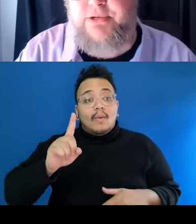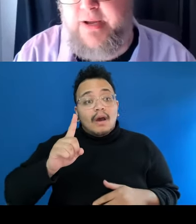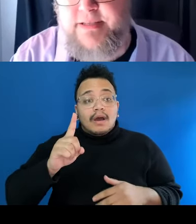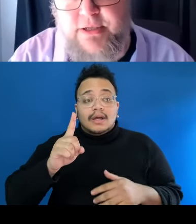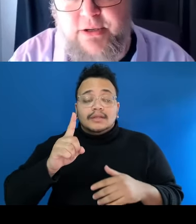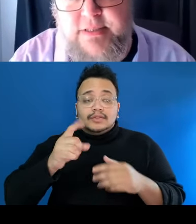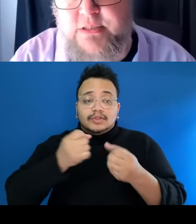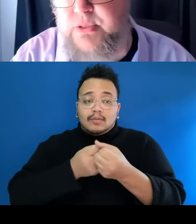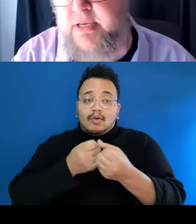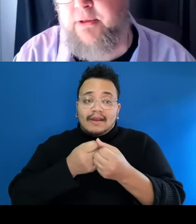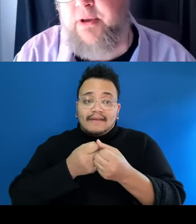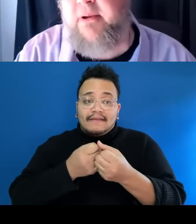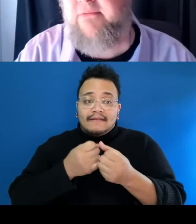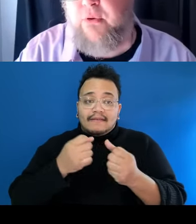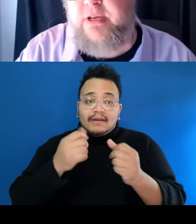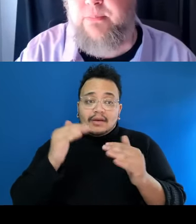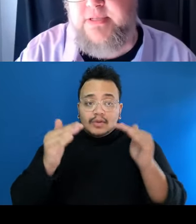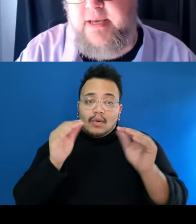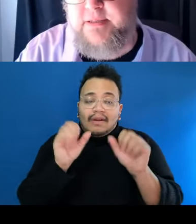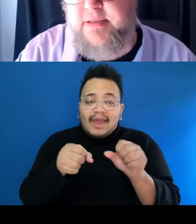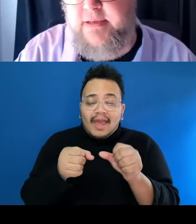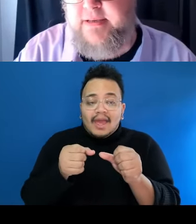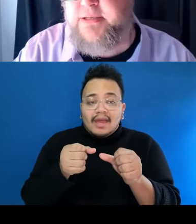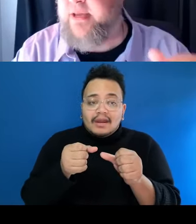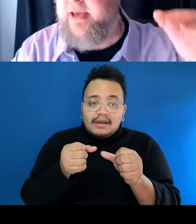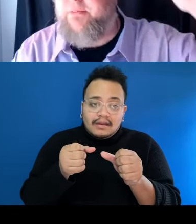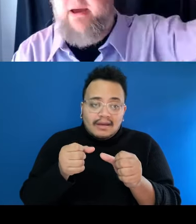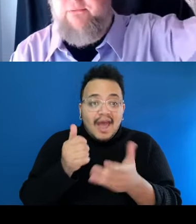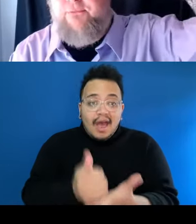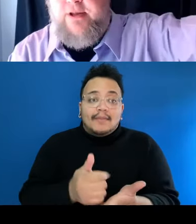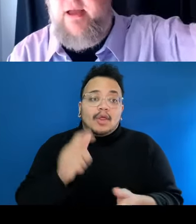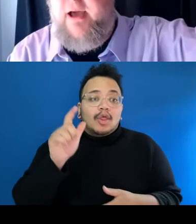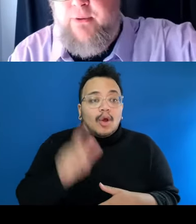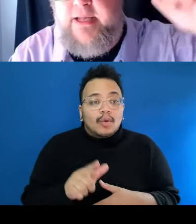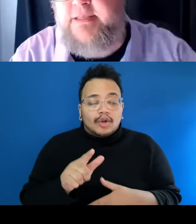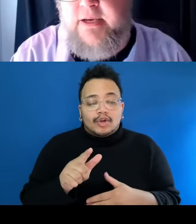and trans adults suicidality by 40%. So again, we have really high rates